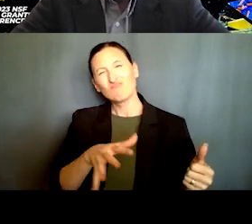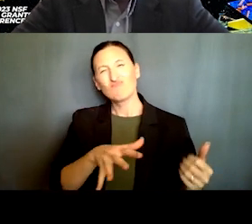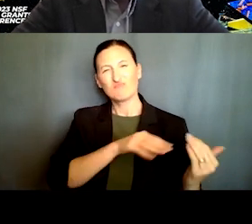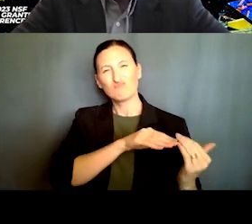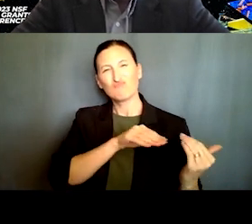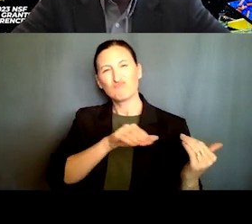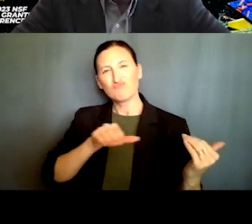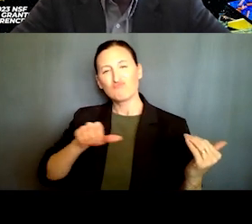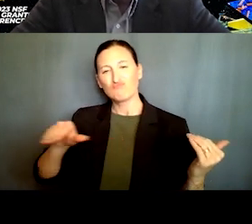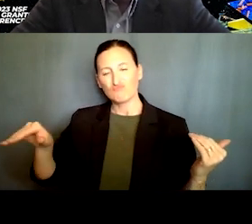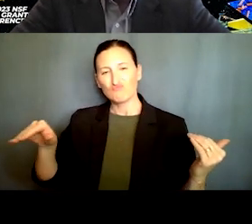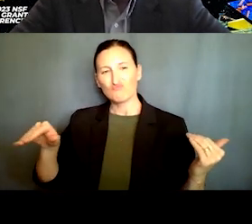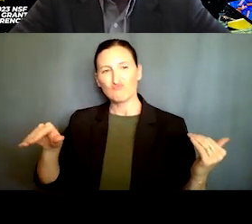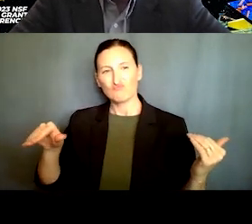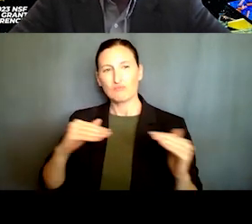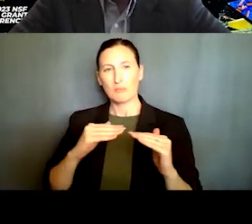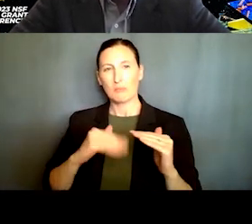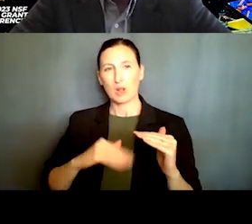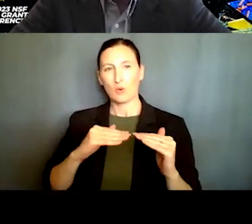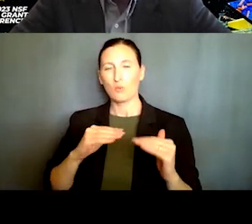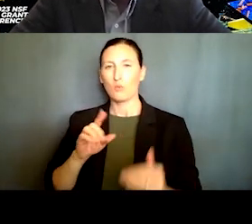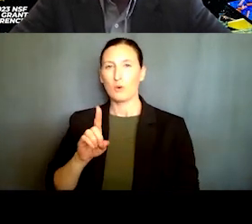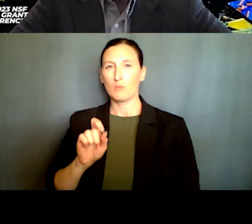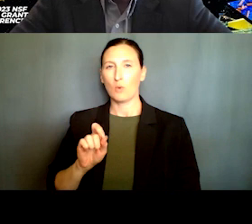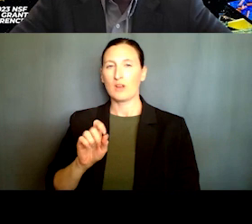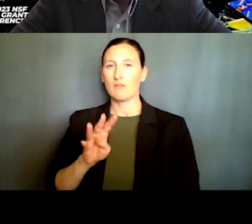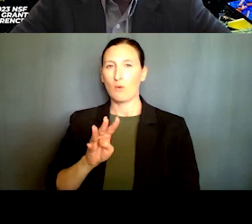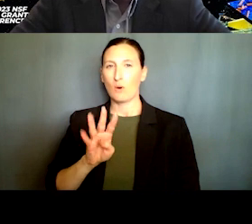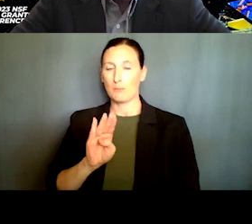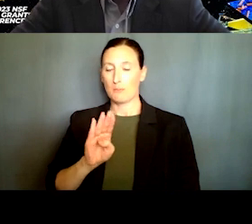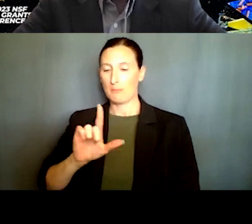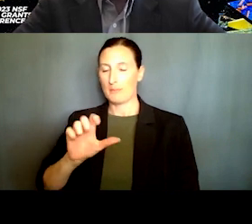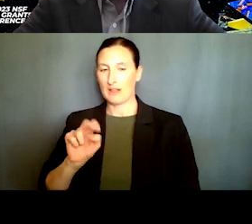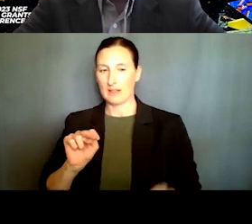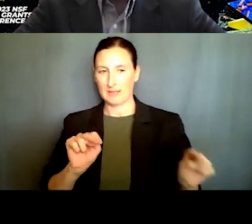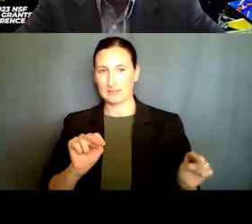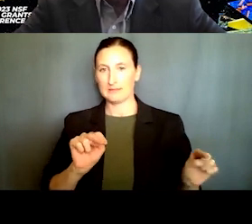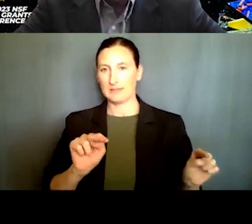It was slightly below 1.4 billion in 2010 and slightly above 1.4 billion in 2020.